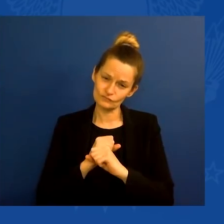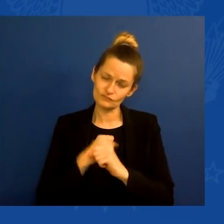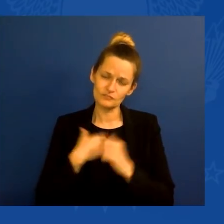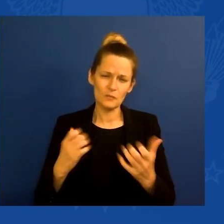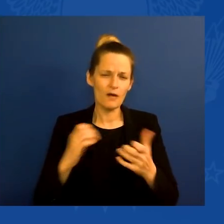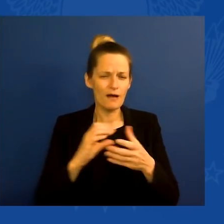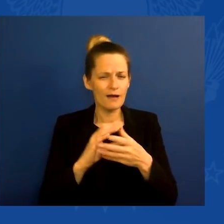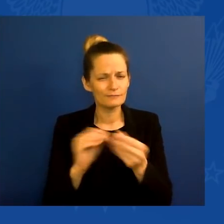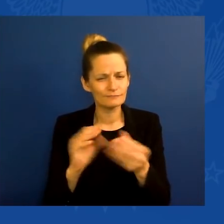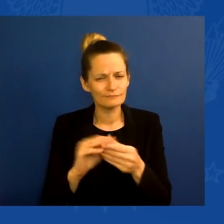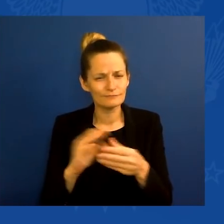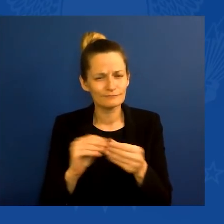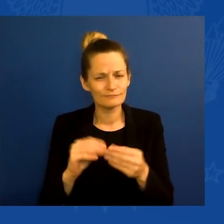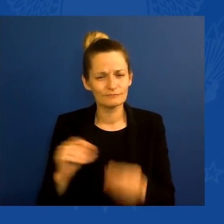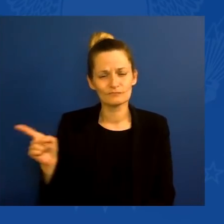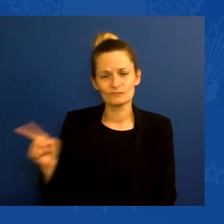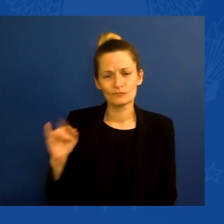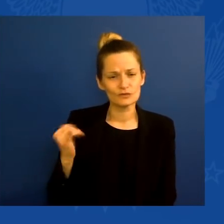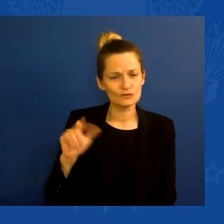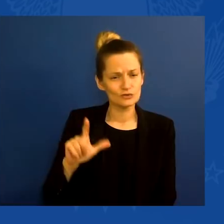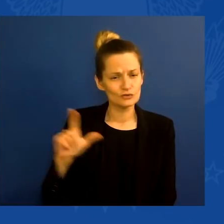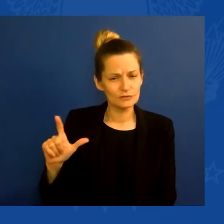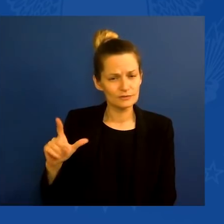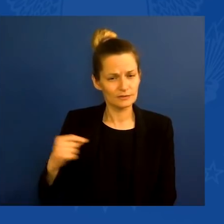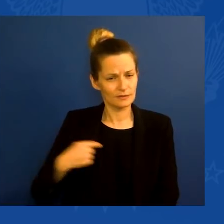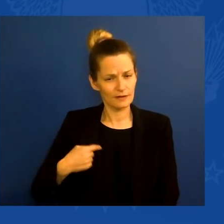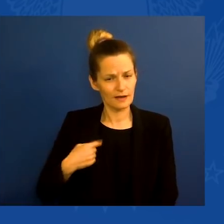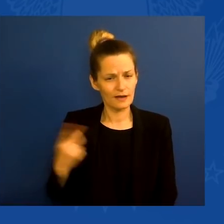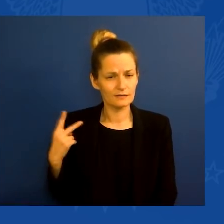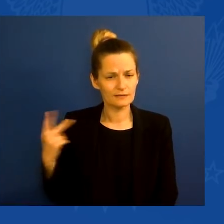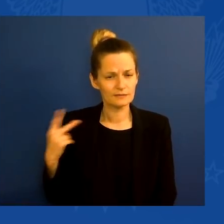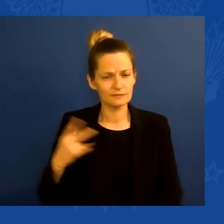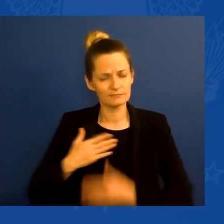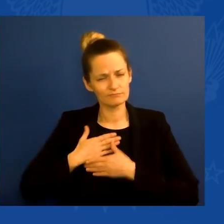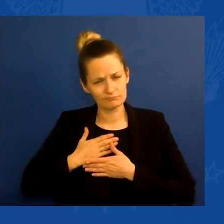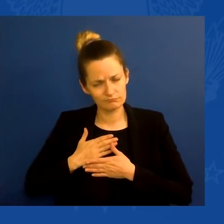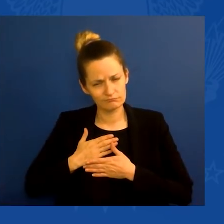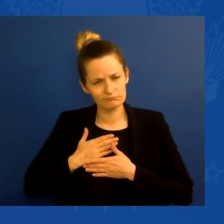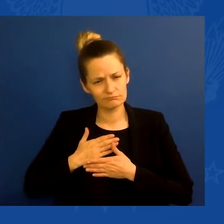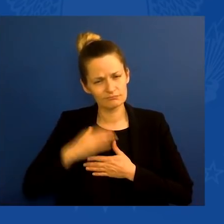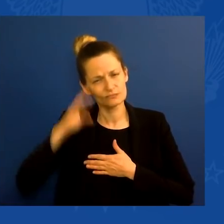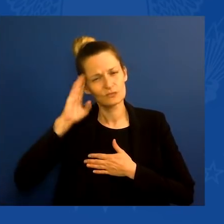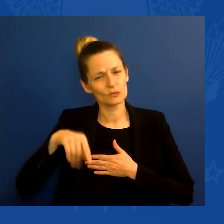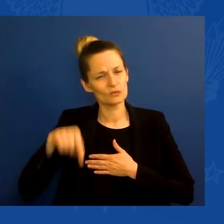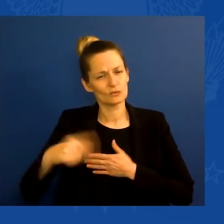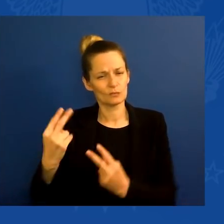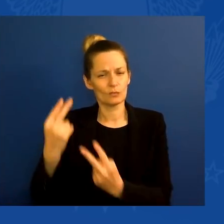when there's a memorial service for our son, who won the Bronze Star and Conspicuous Service Medal in Iraq.